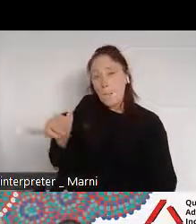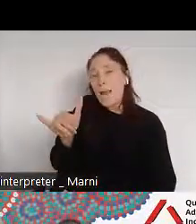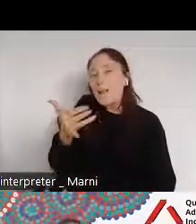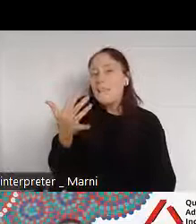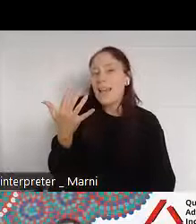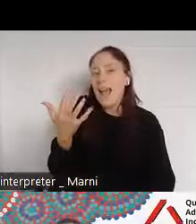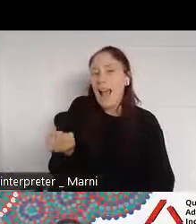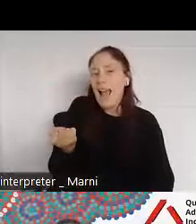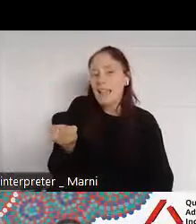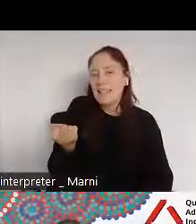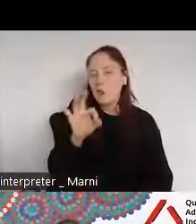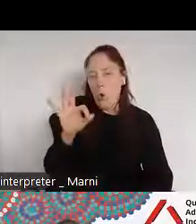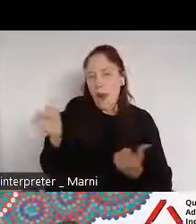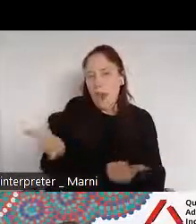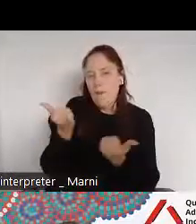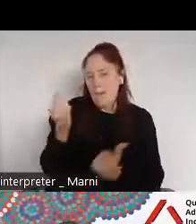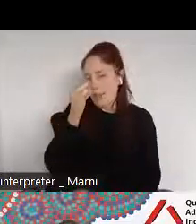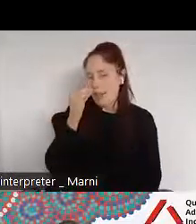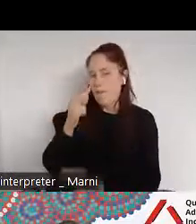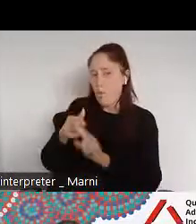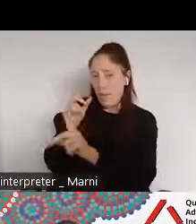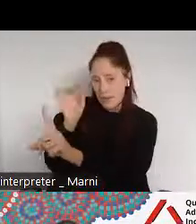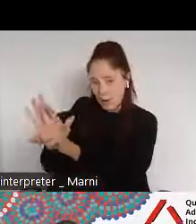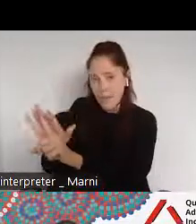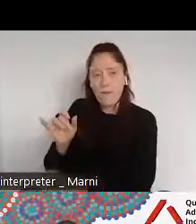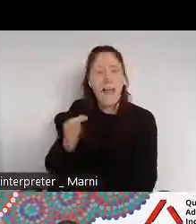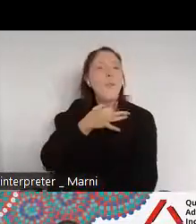and there's an immediate risk of harm to the health, welfare or property of the adult,